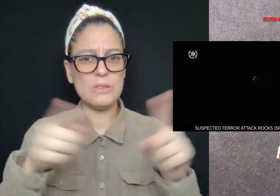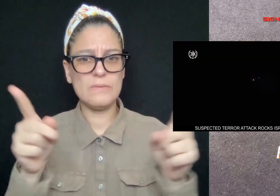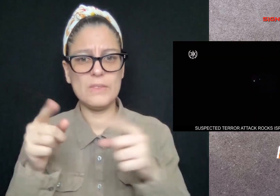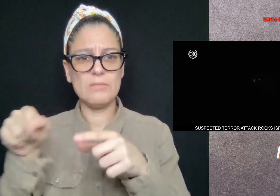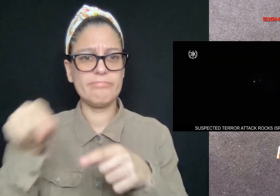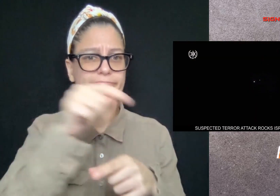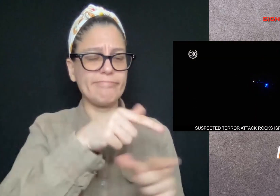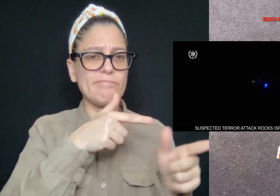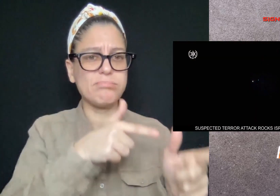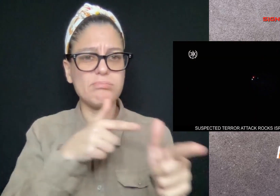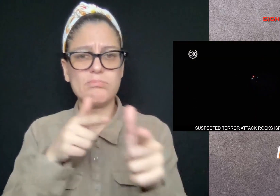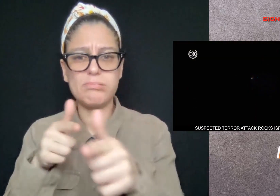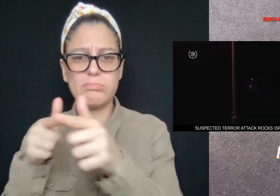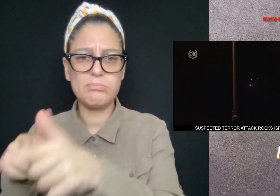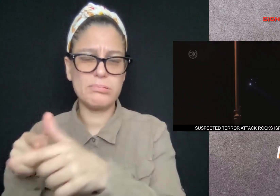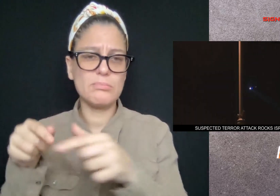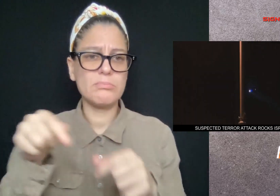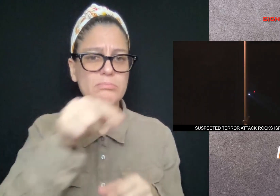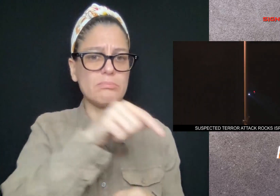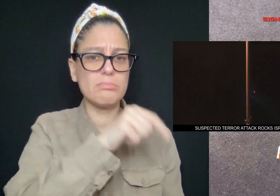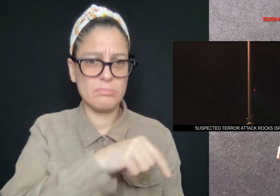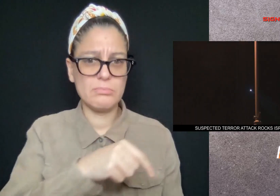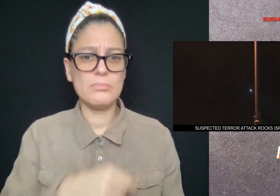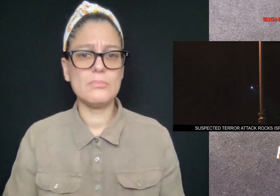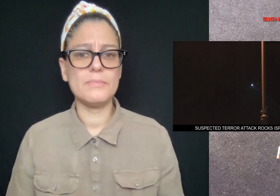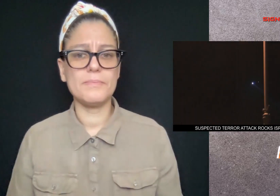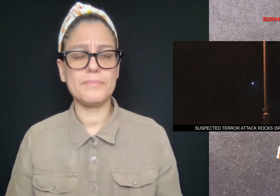police say Thursday's incident involved two alleged attackers